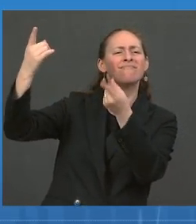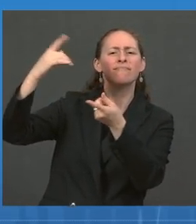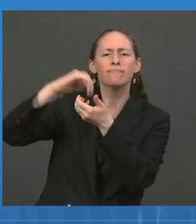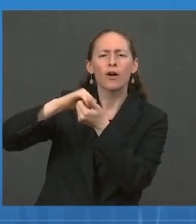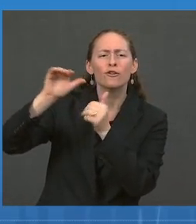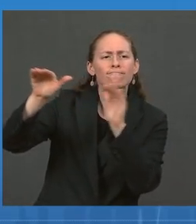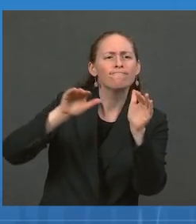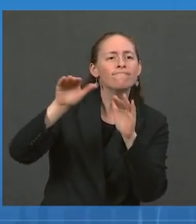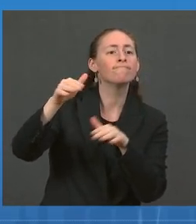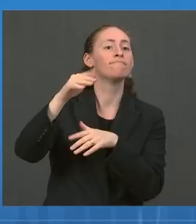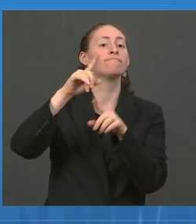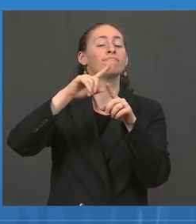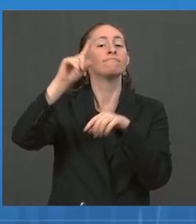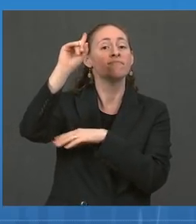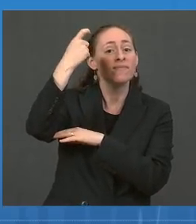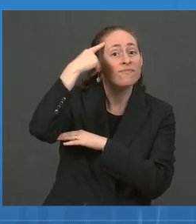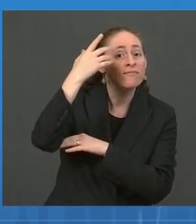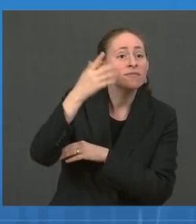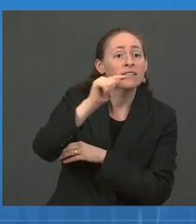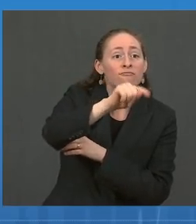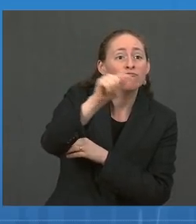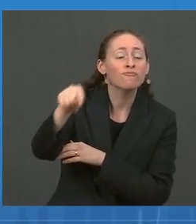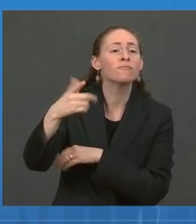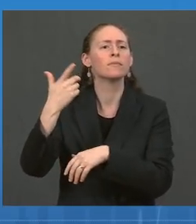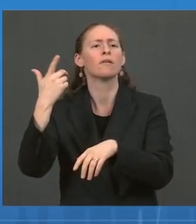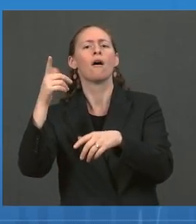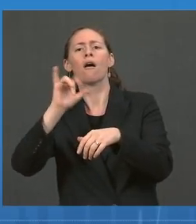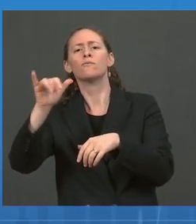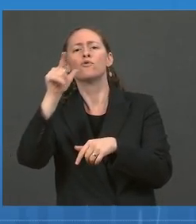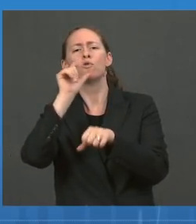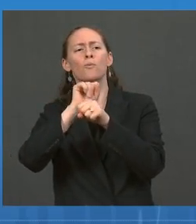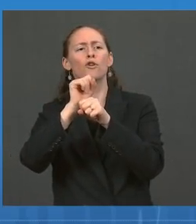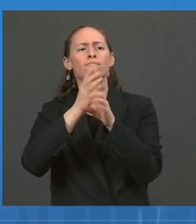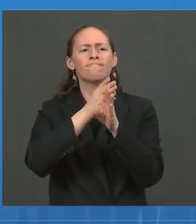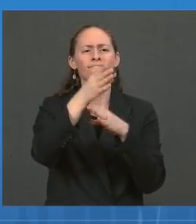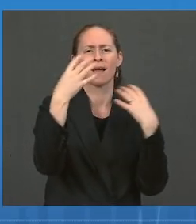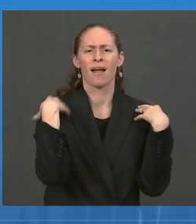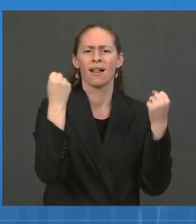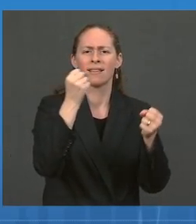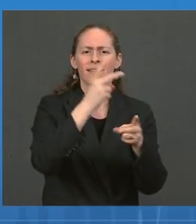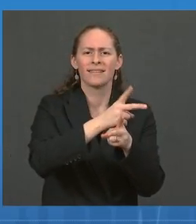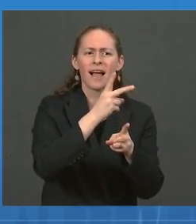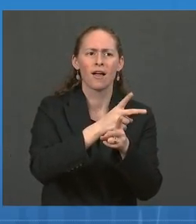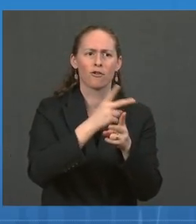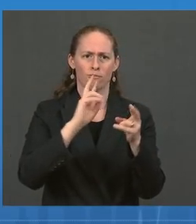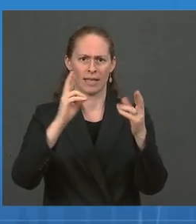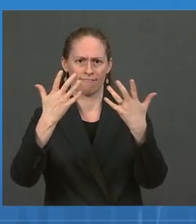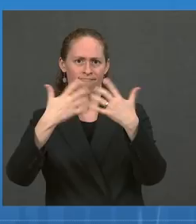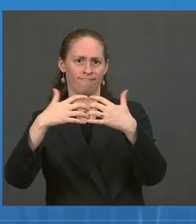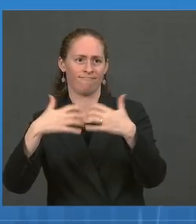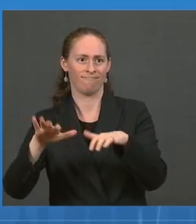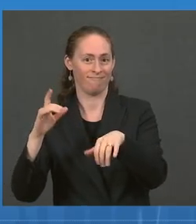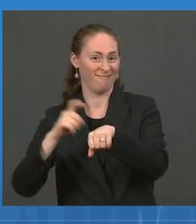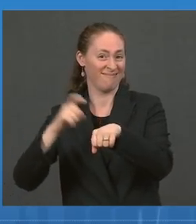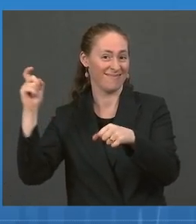and long-term care facilities -- to get ready for boosters. As a result, we were ready to get booster shots in arms